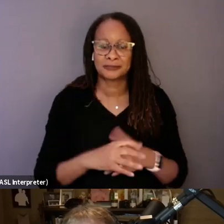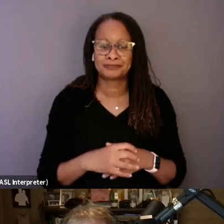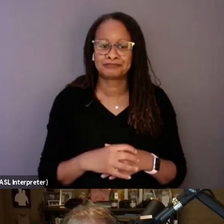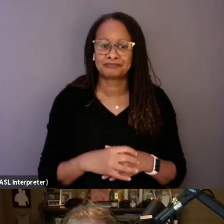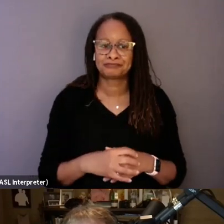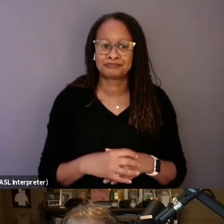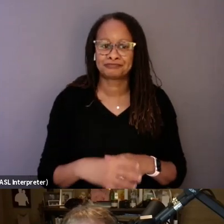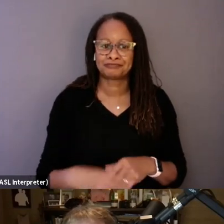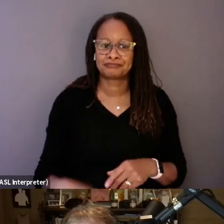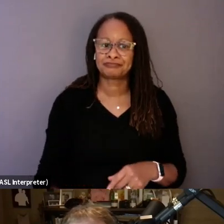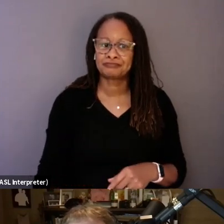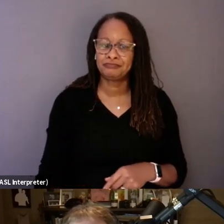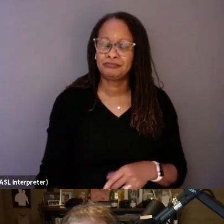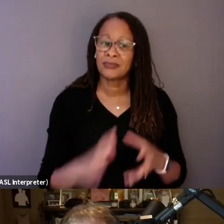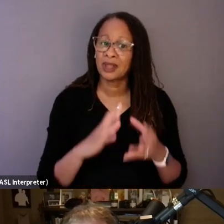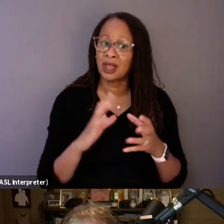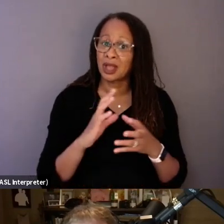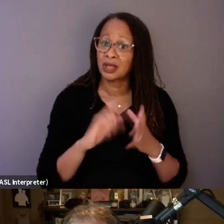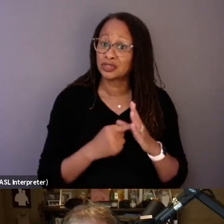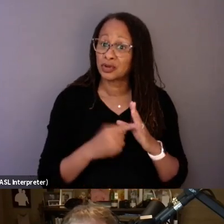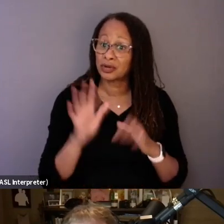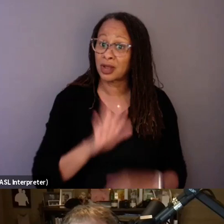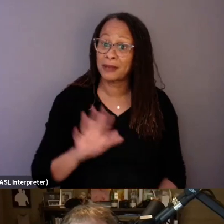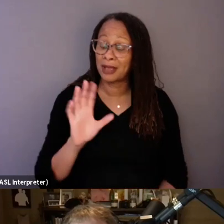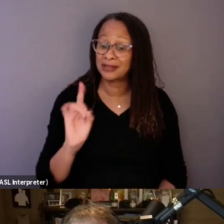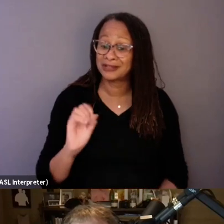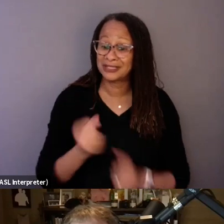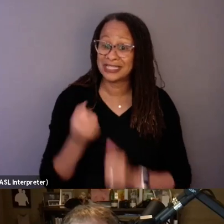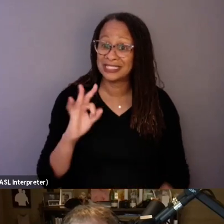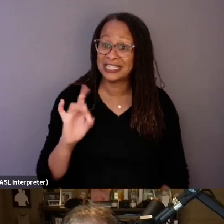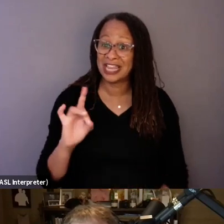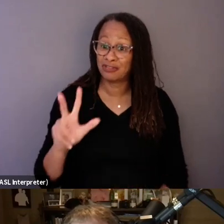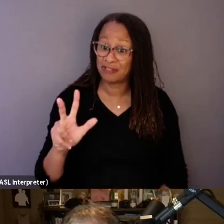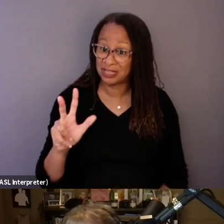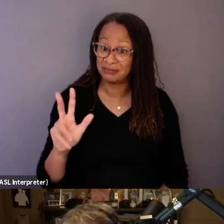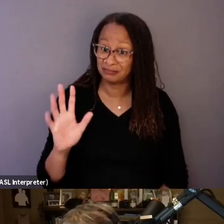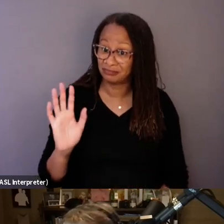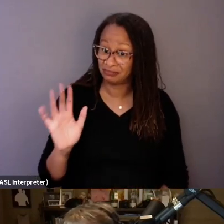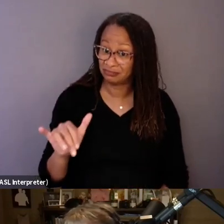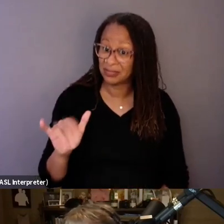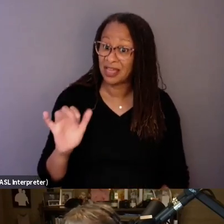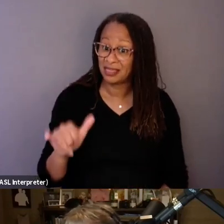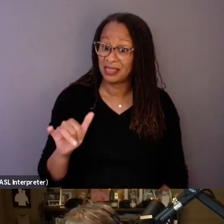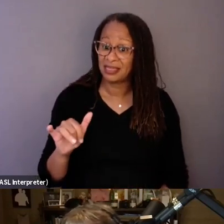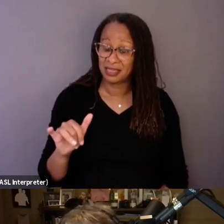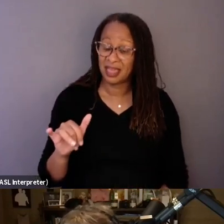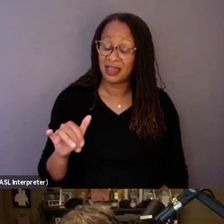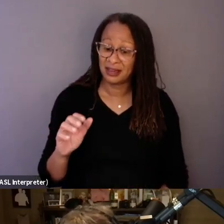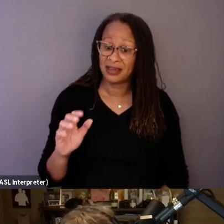It started about '83 or so is when you started the recordings for the oral history, which eventually became